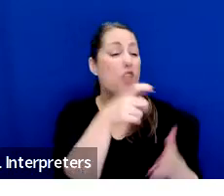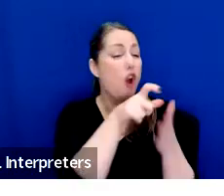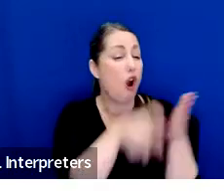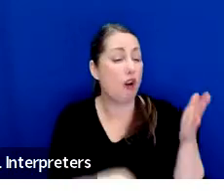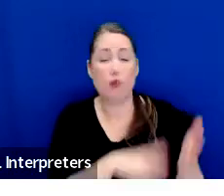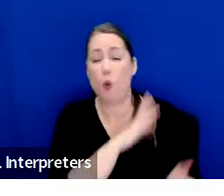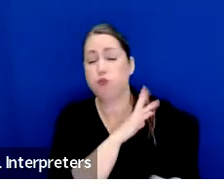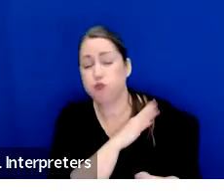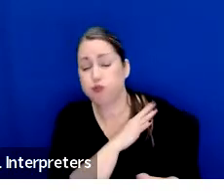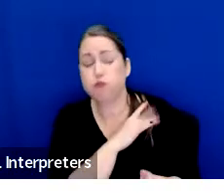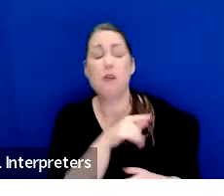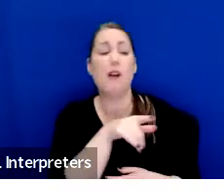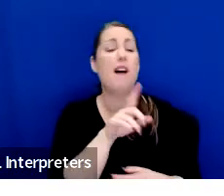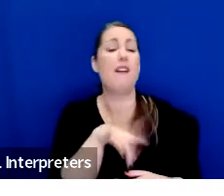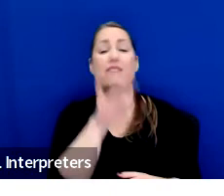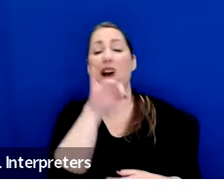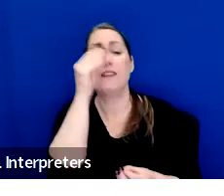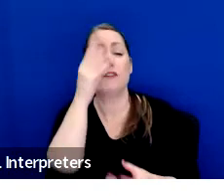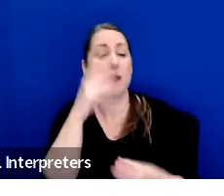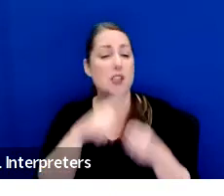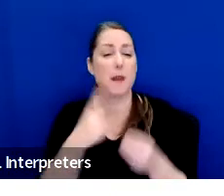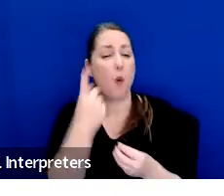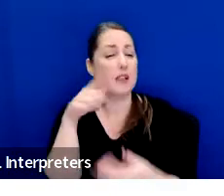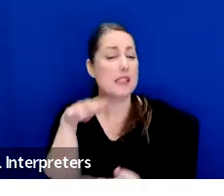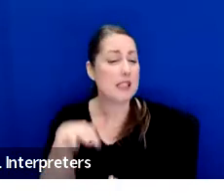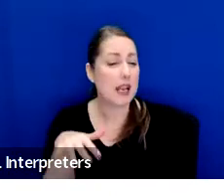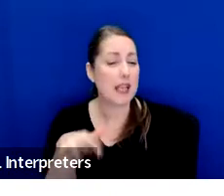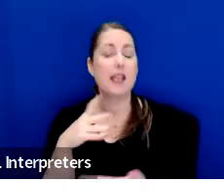And in this study on this look at this. I'm gonna email you. Okay, so she put together